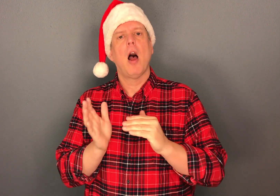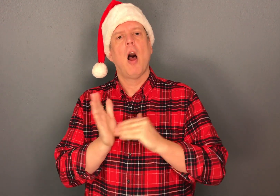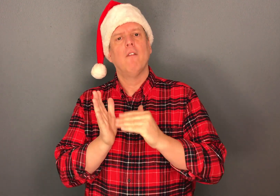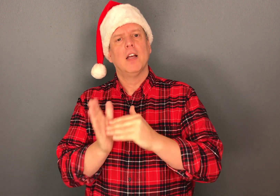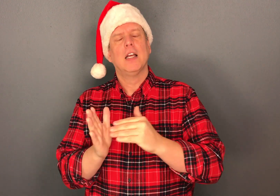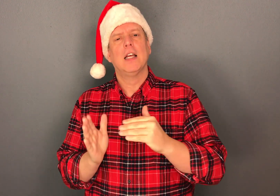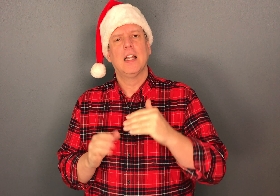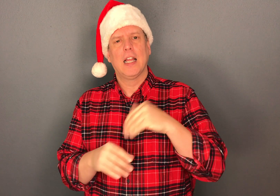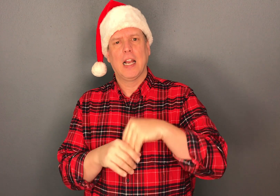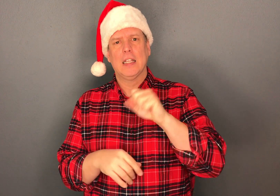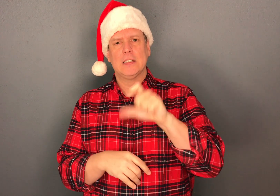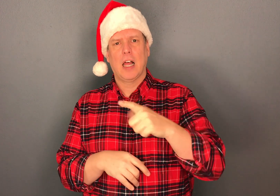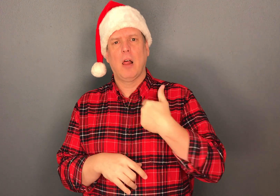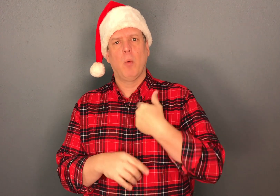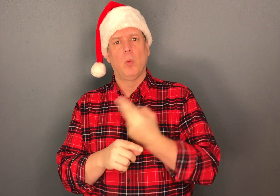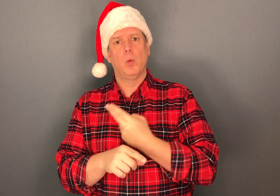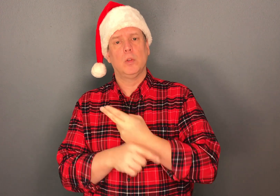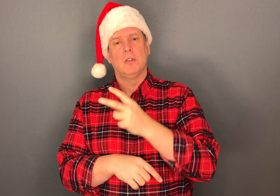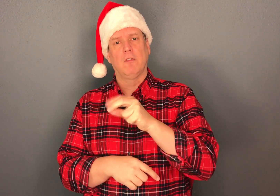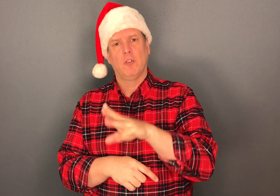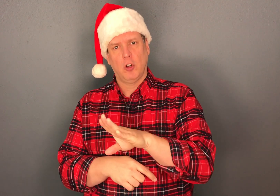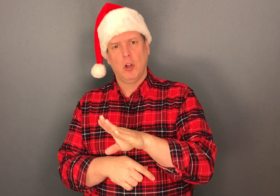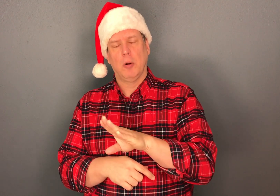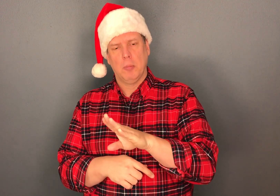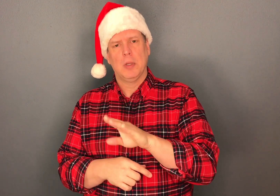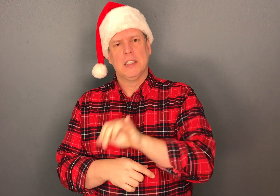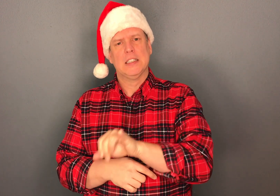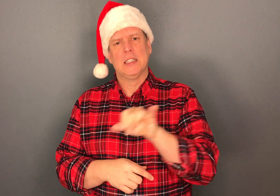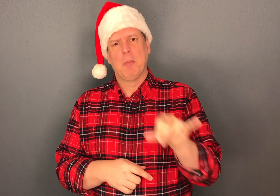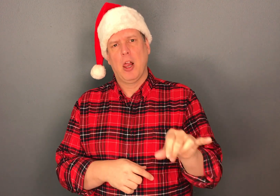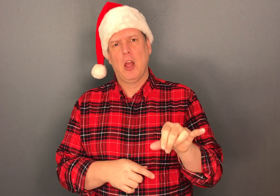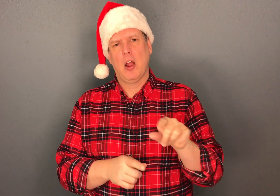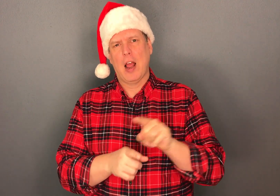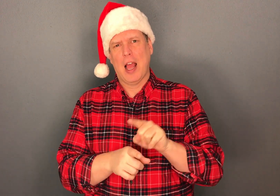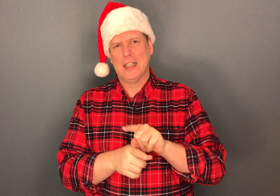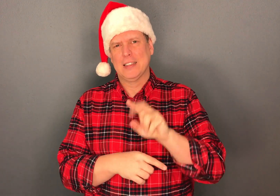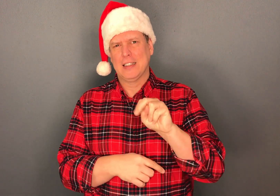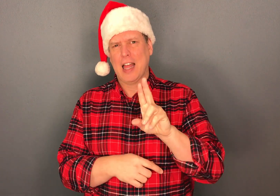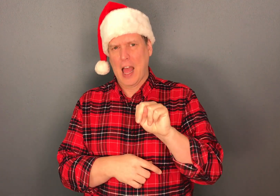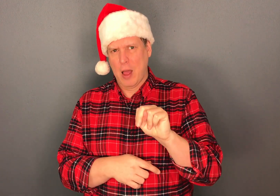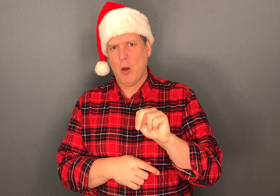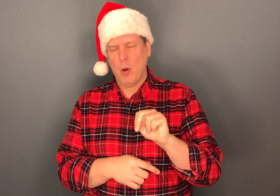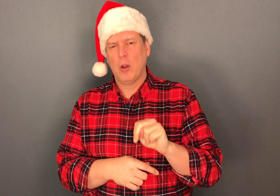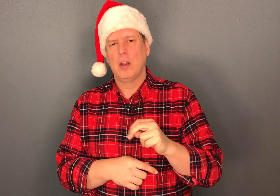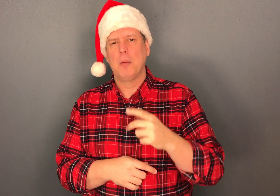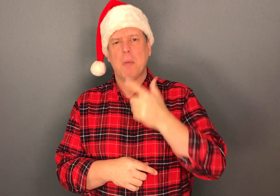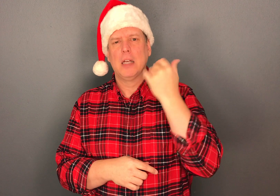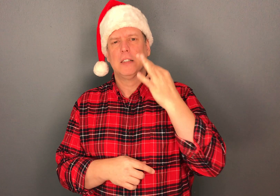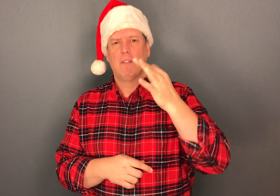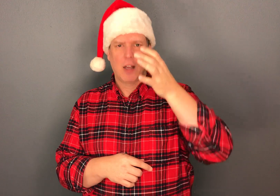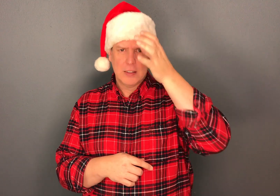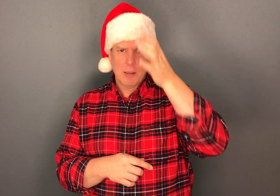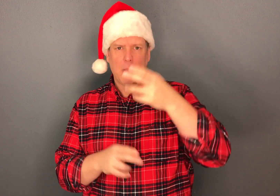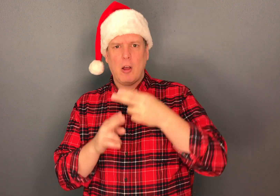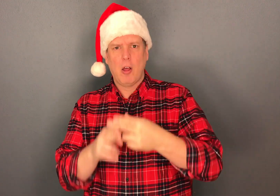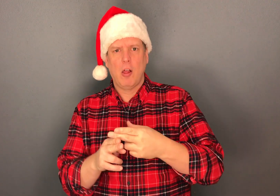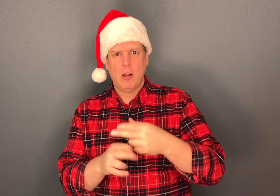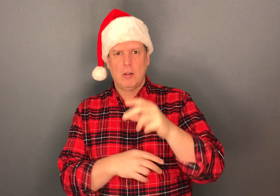sign is the verb. Often in ASL we use a verb similarly to a noun because of a